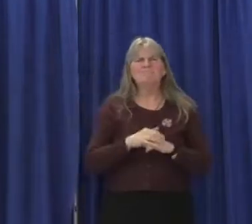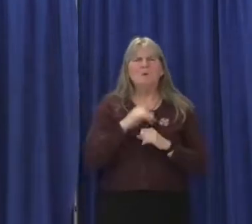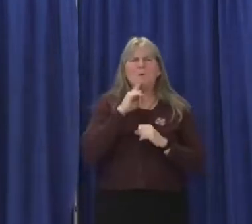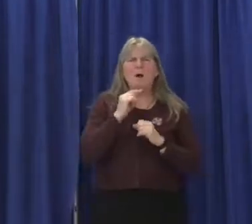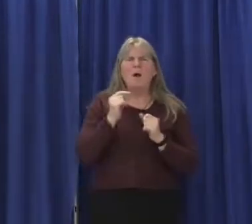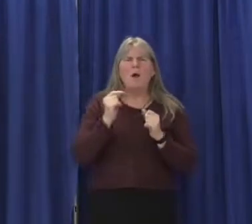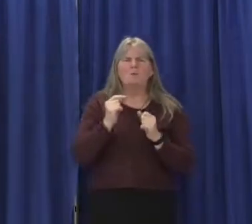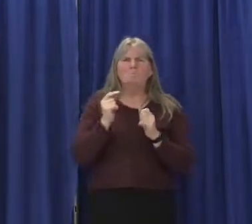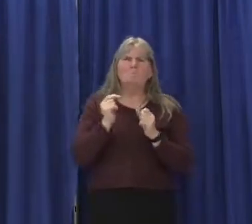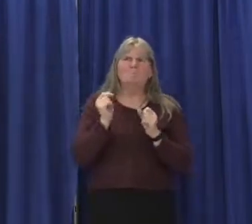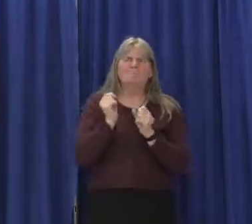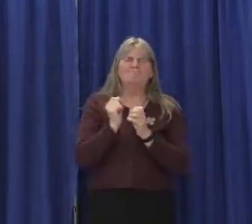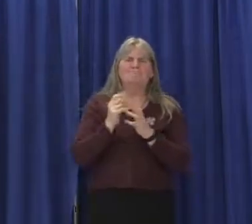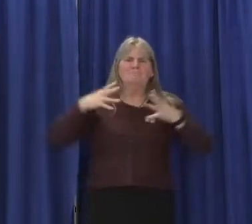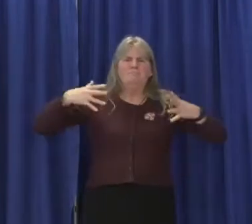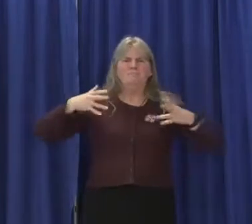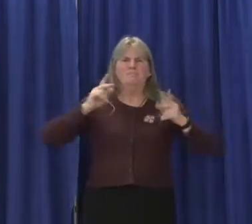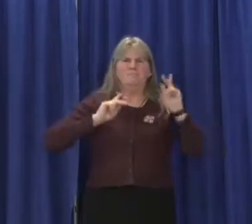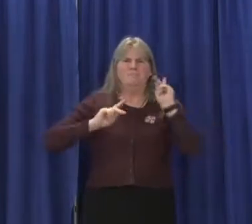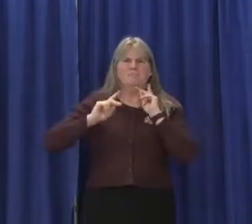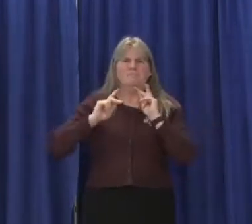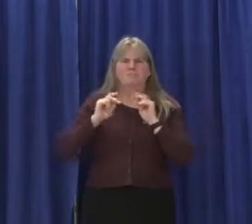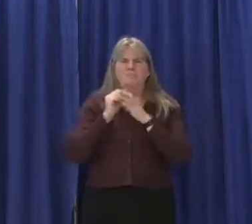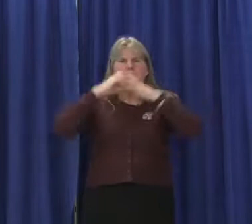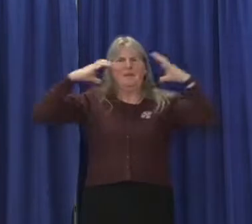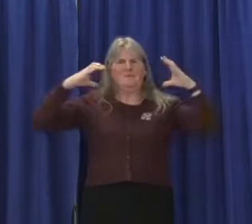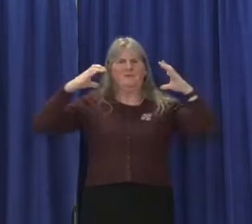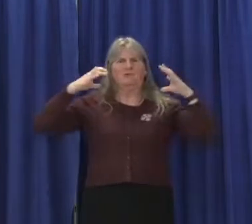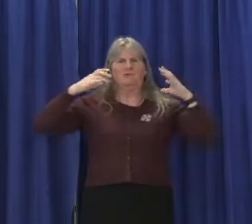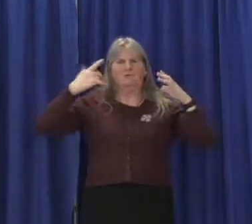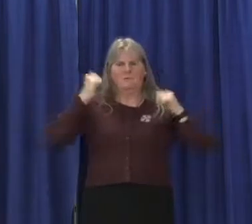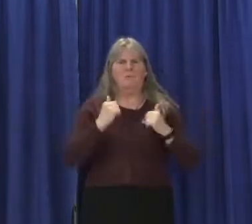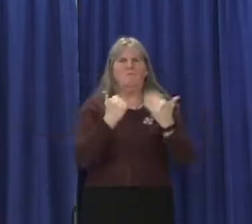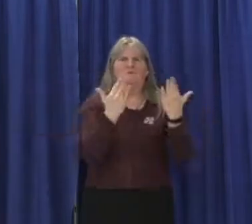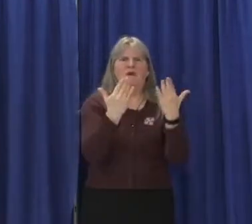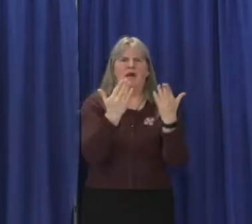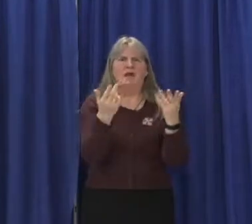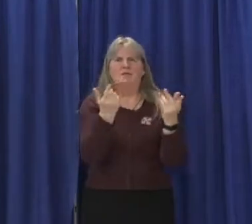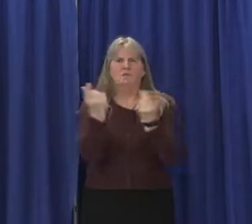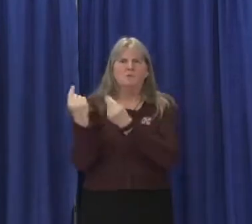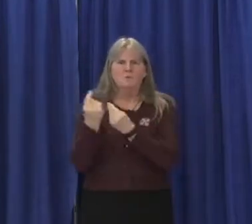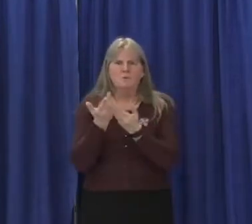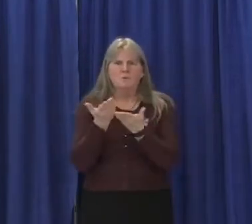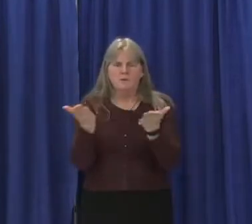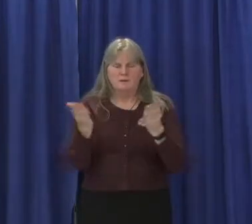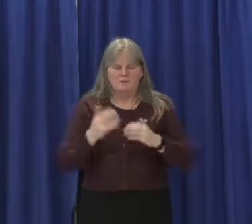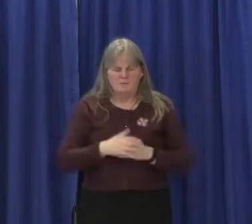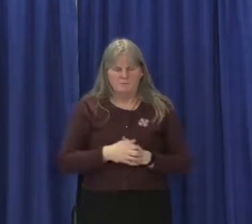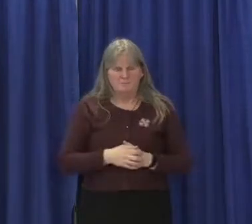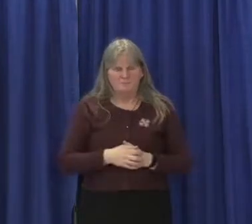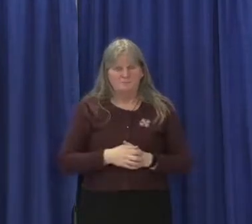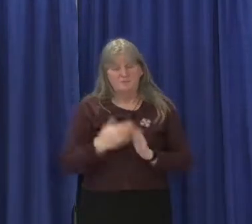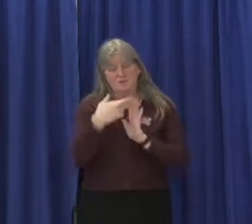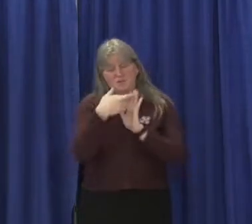number of contacts and helps prevent that severe illness. Of course, these measures are needed because of the